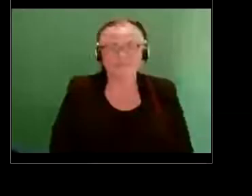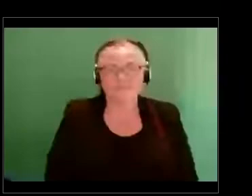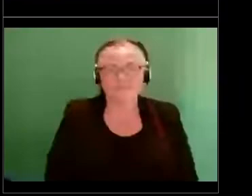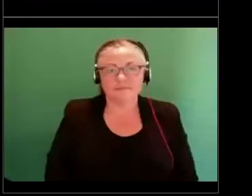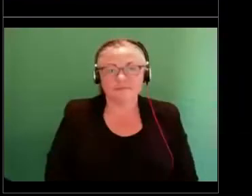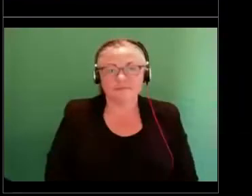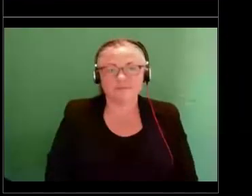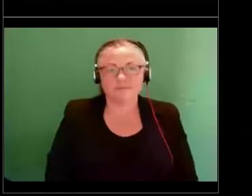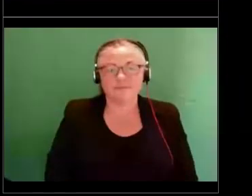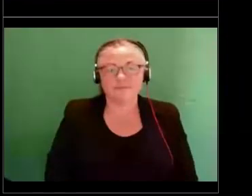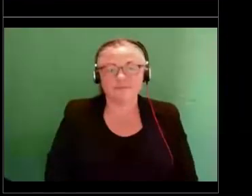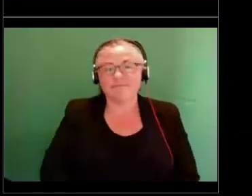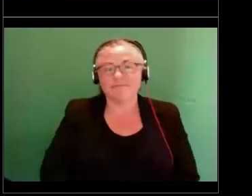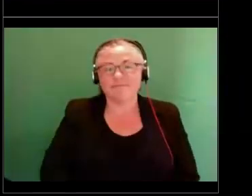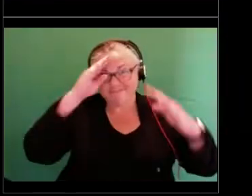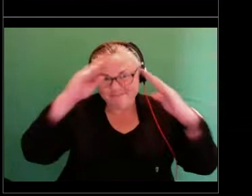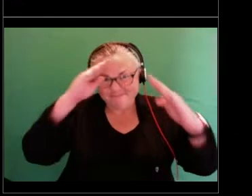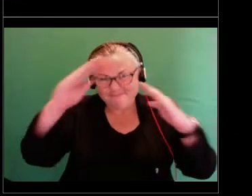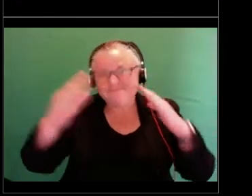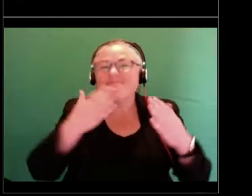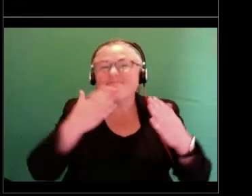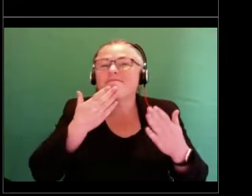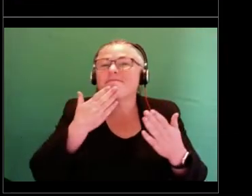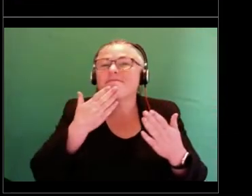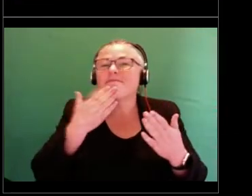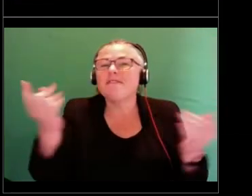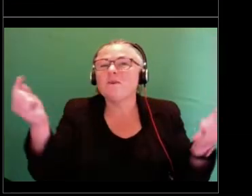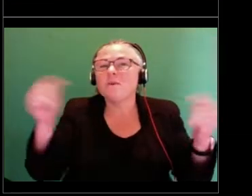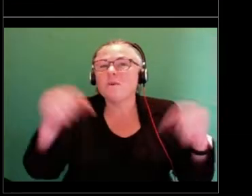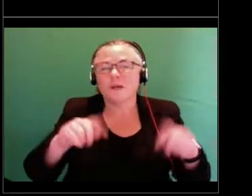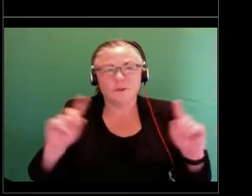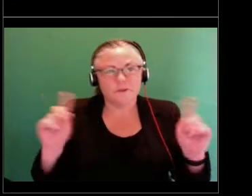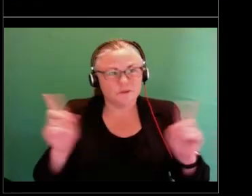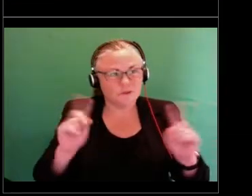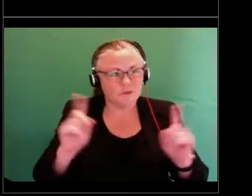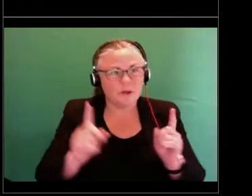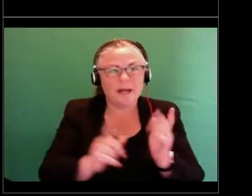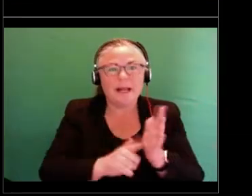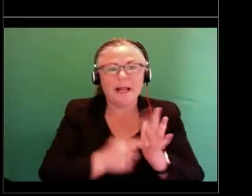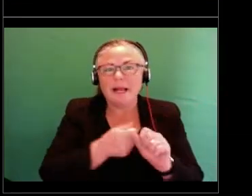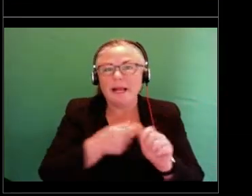Hello, everyone. Thank you for joining us for this webinar today.